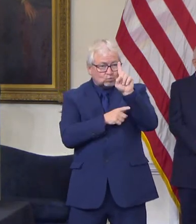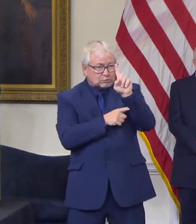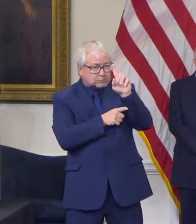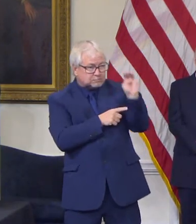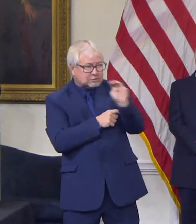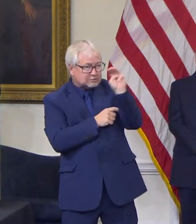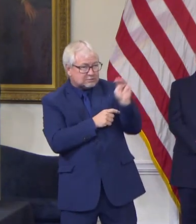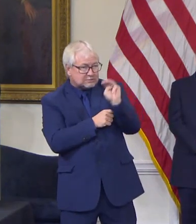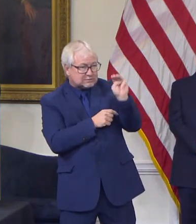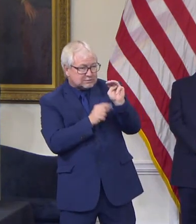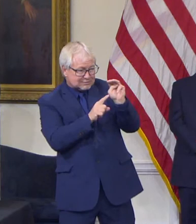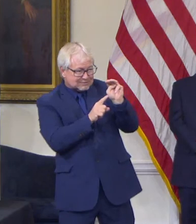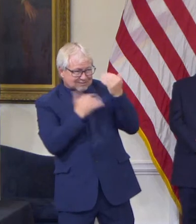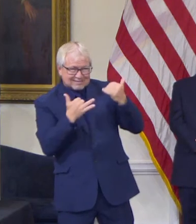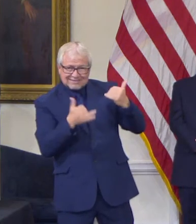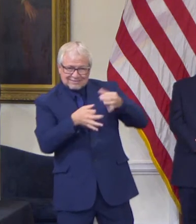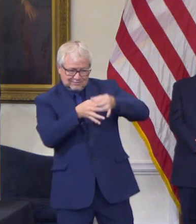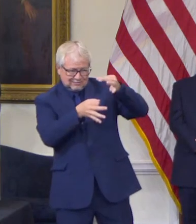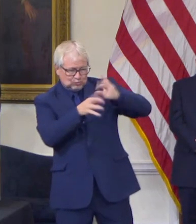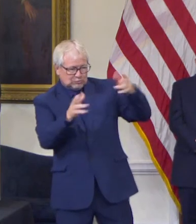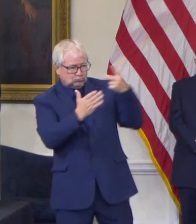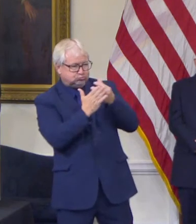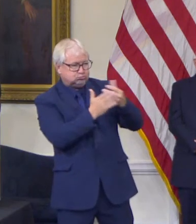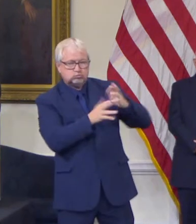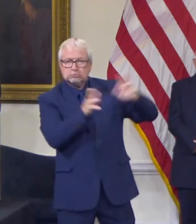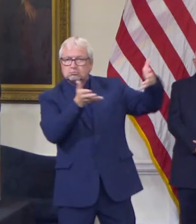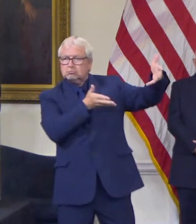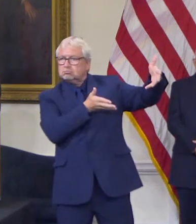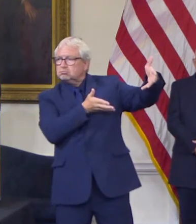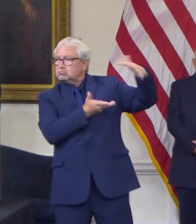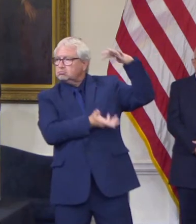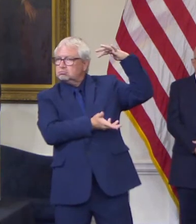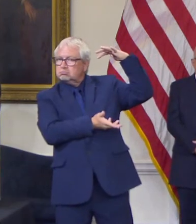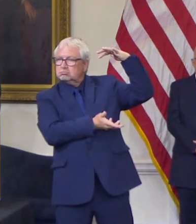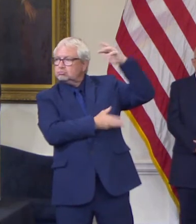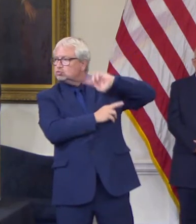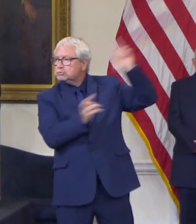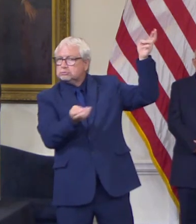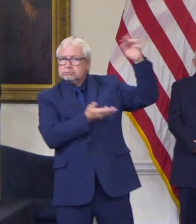Eligible Marylanders can get a Pfizer booster shot at one of hundreds of locations in our robust network